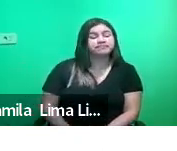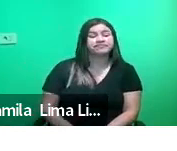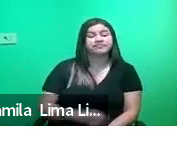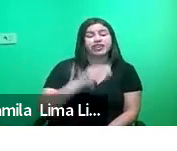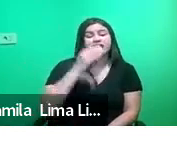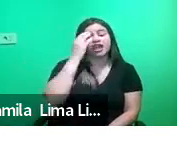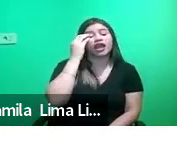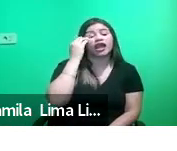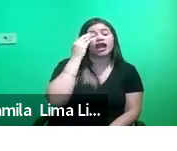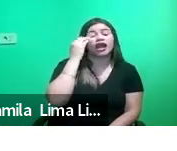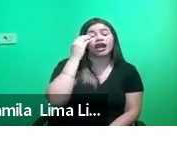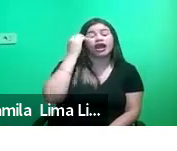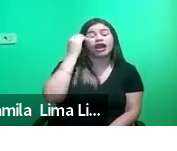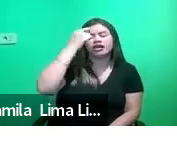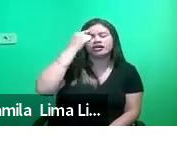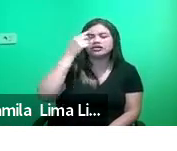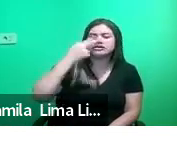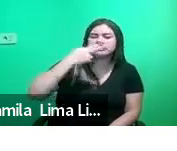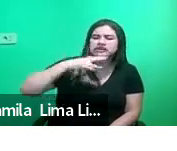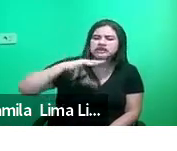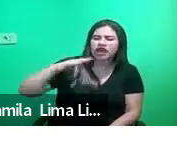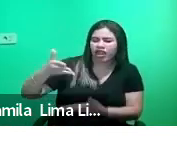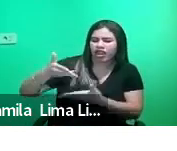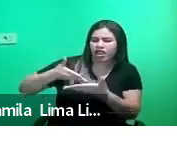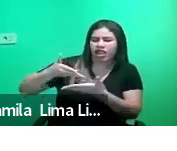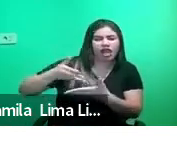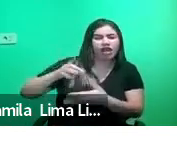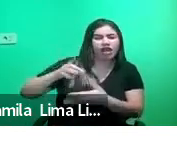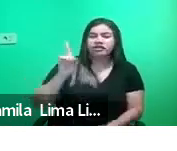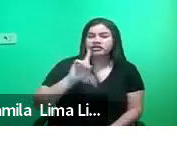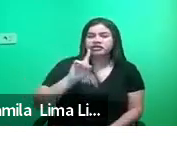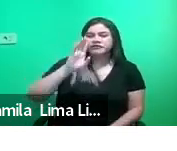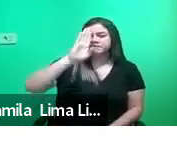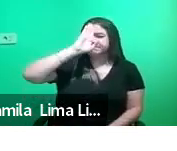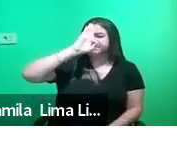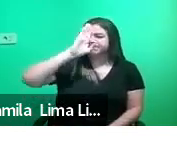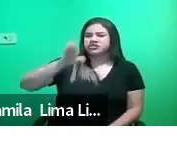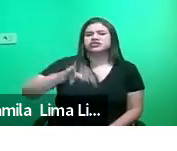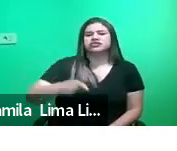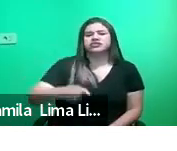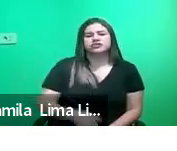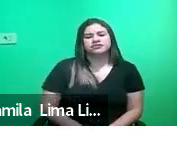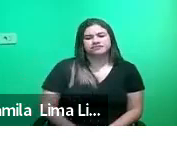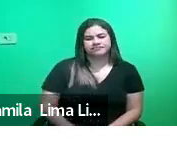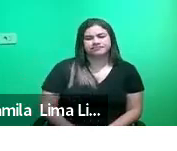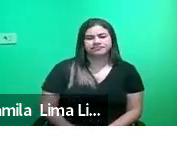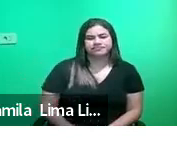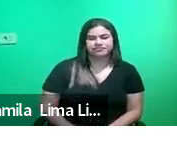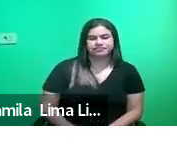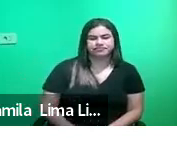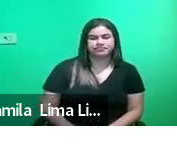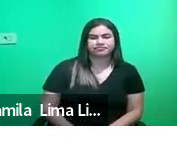With children are not meteor diated; they are they are direct . One , one mediated, and they are , one mediated. They are natural